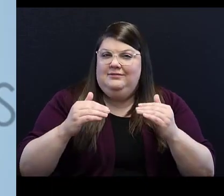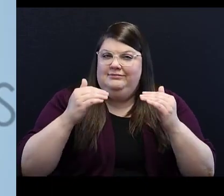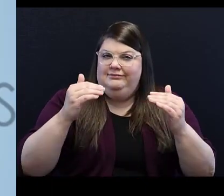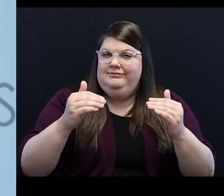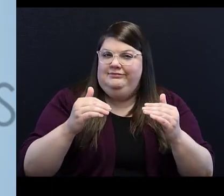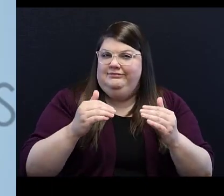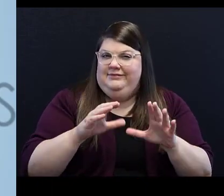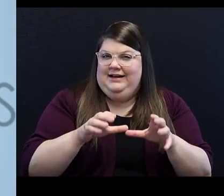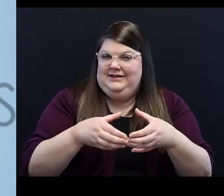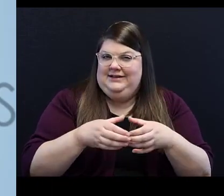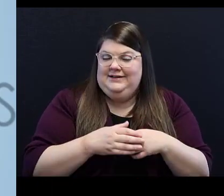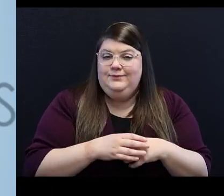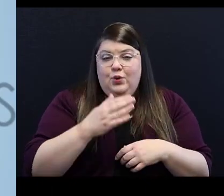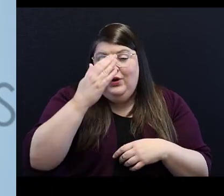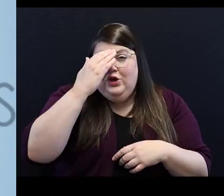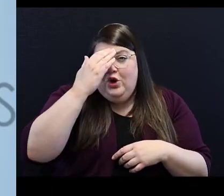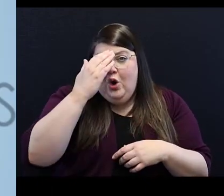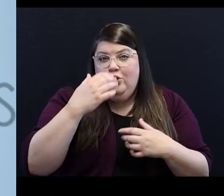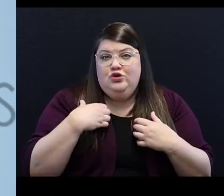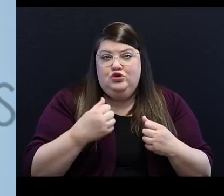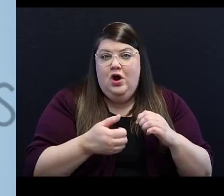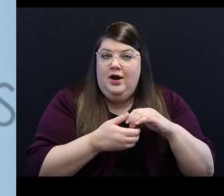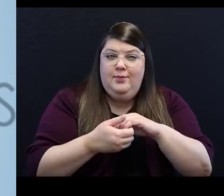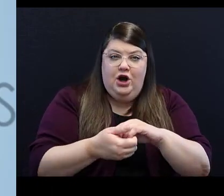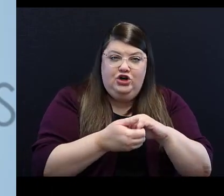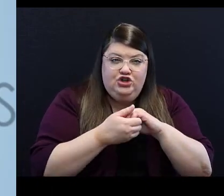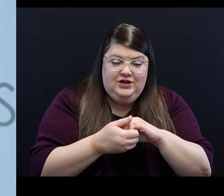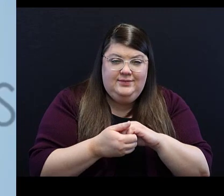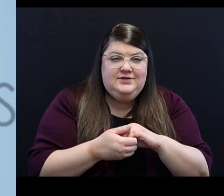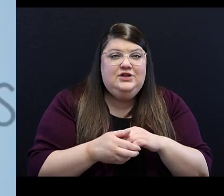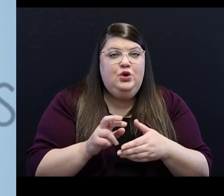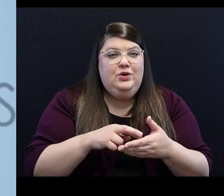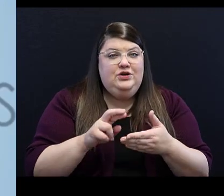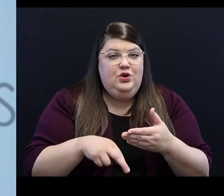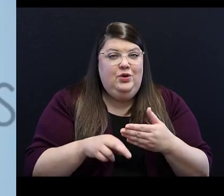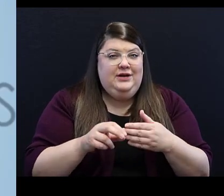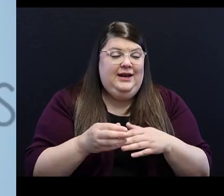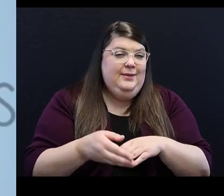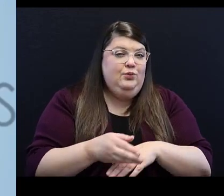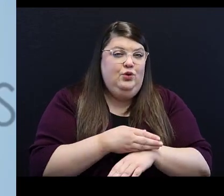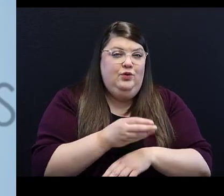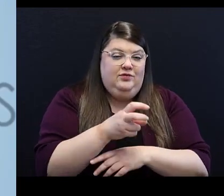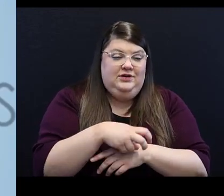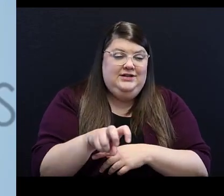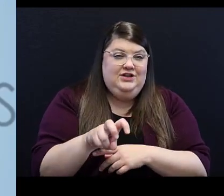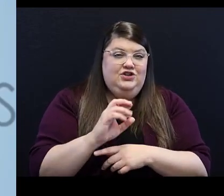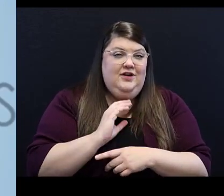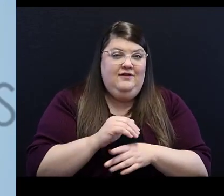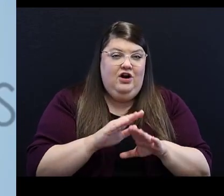We know that strong partnerships result in improved transition of our children and youth